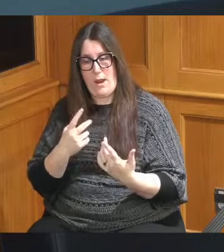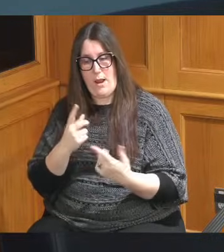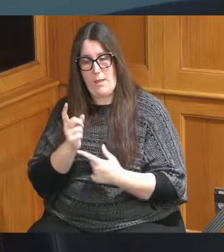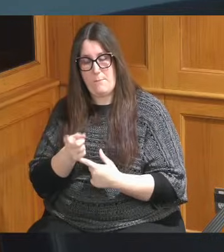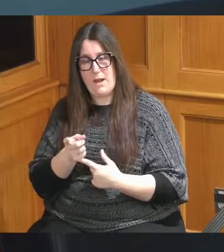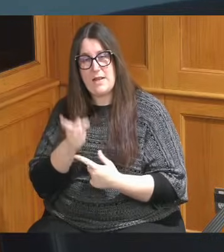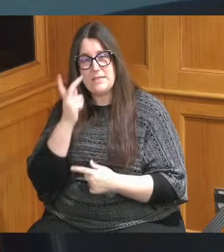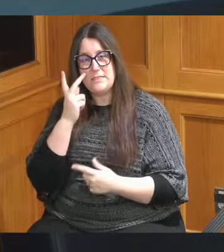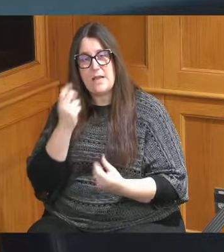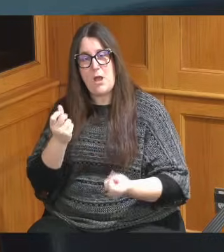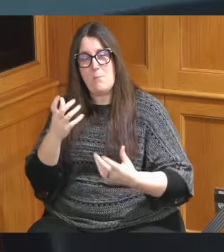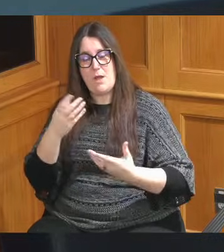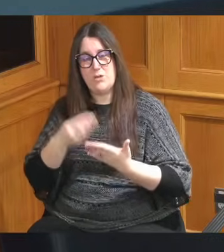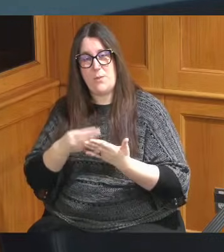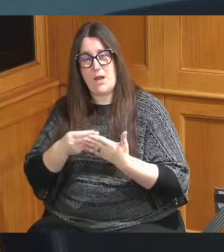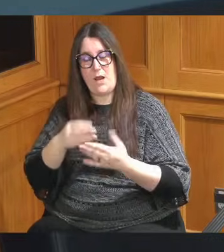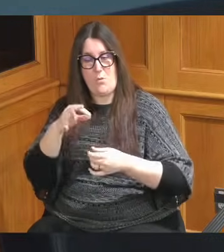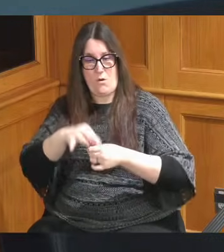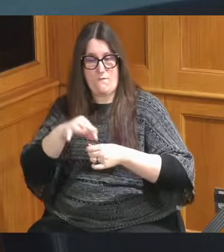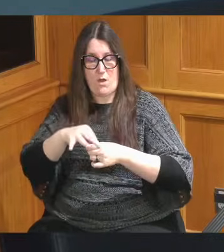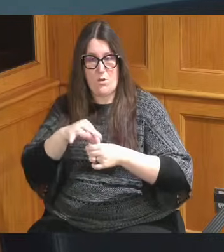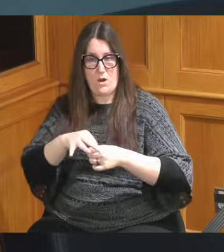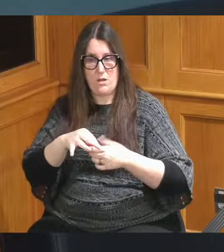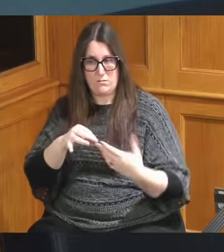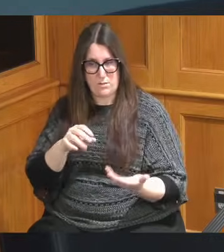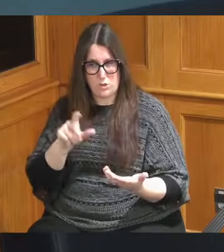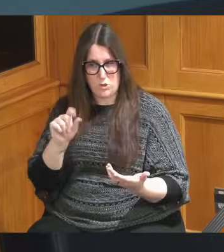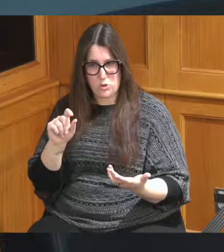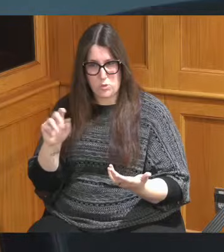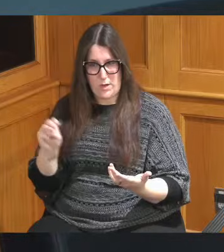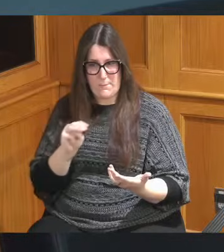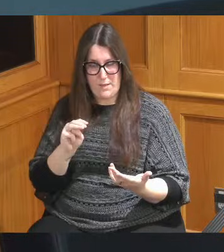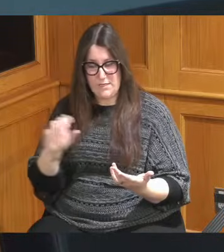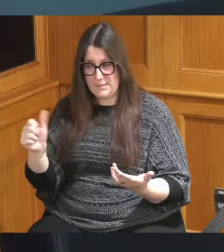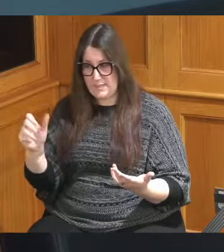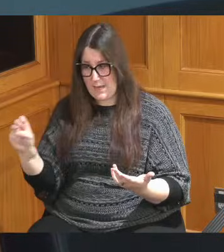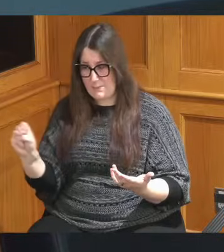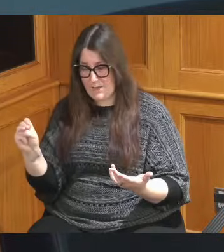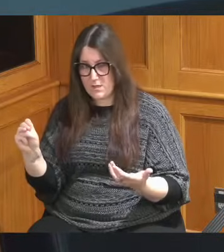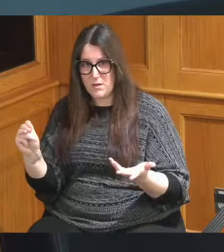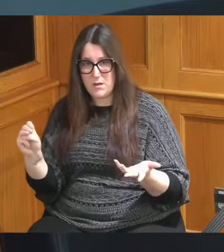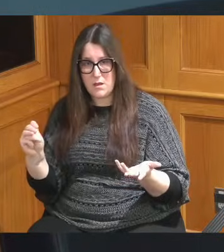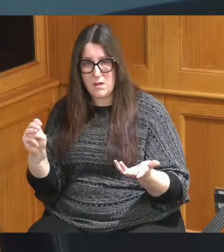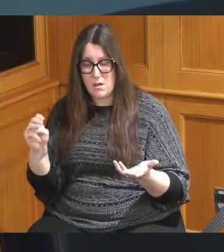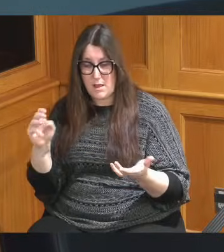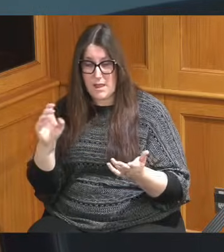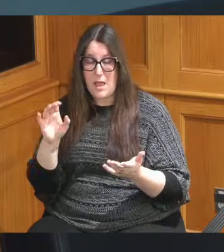we're voting on and we get 20 million here and 10 million there, but those things do add up.